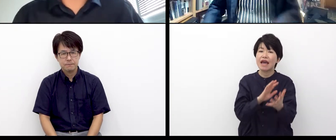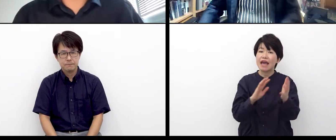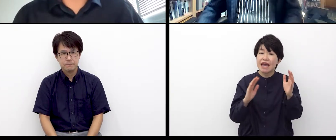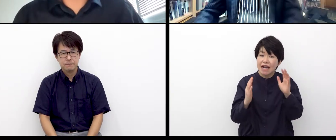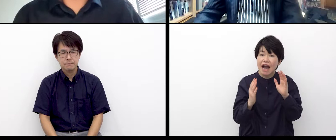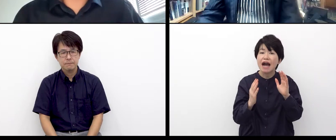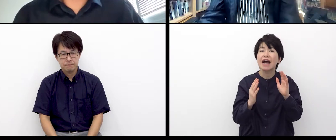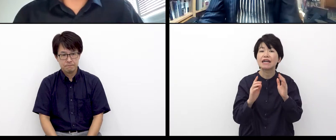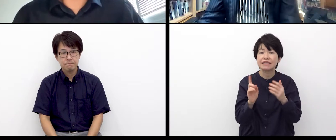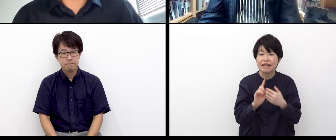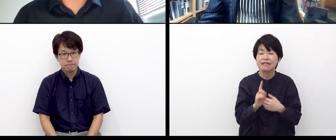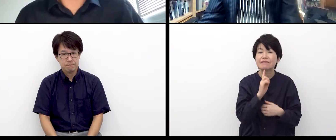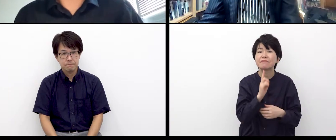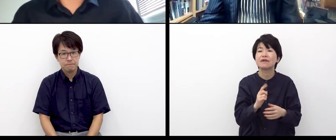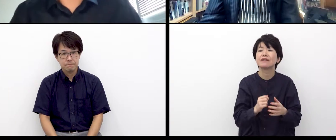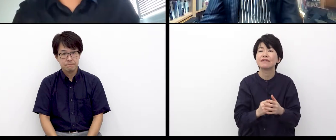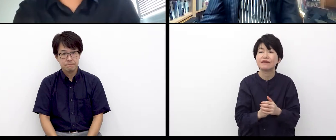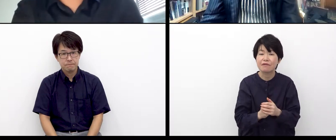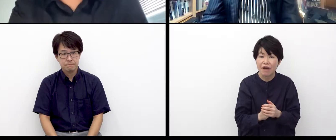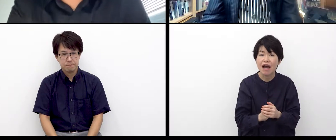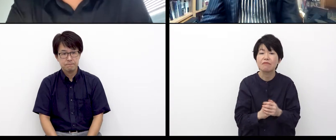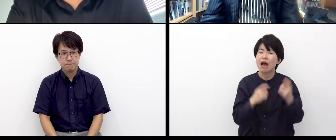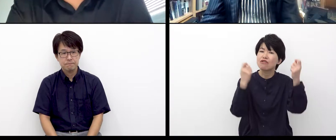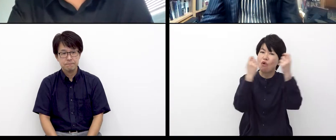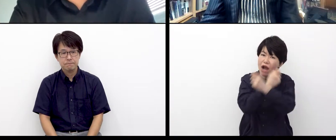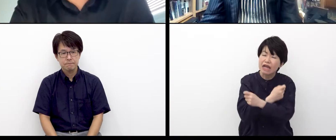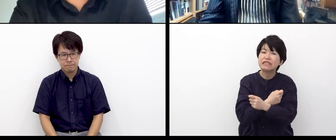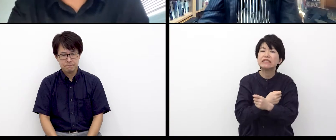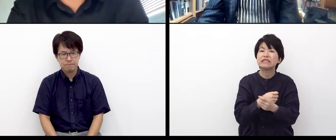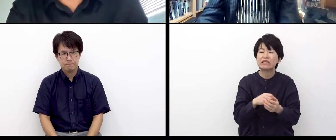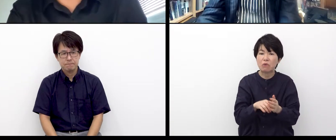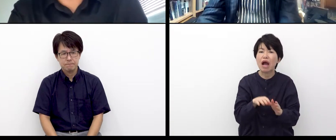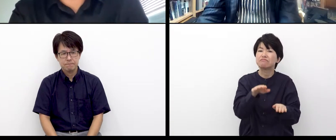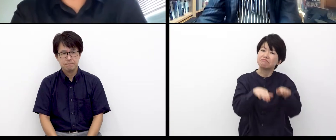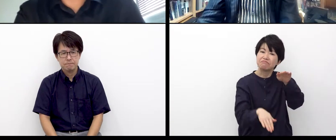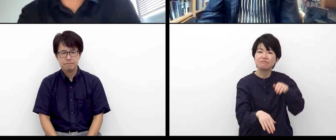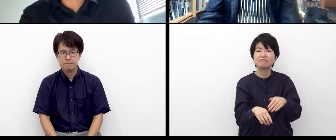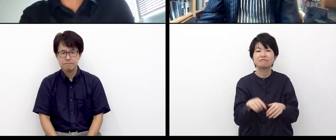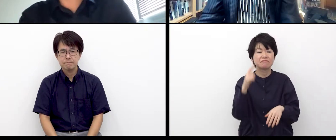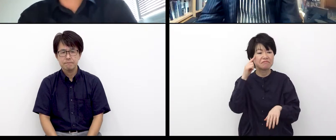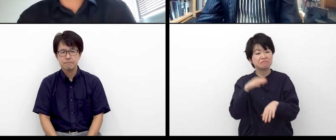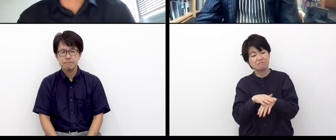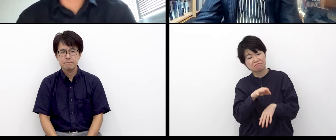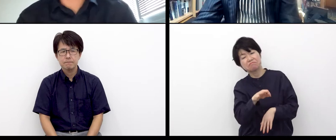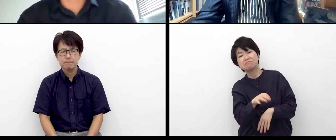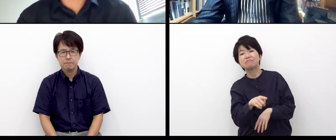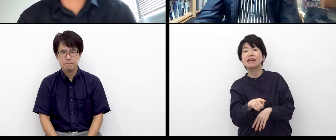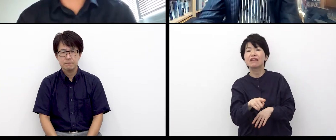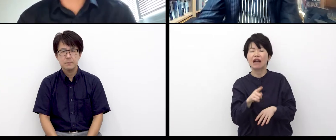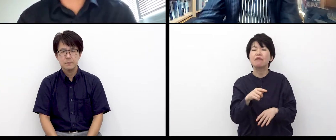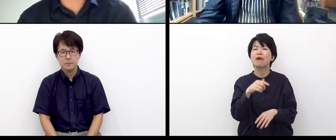about misunderstandings or prejudices, as some changes.